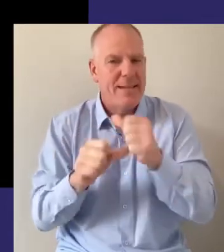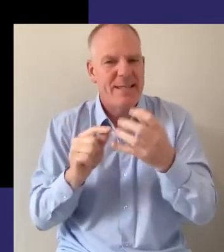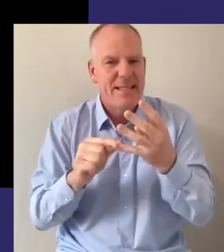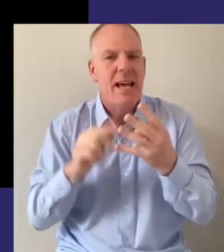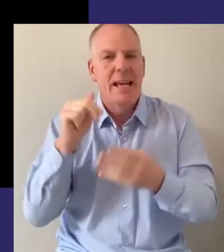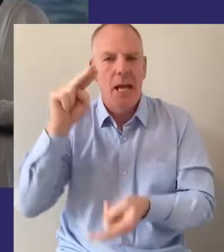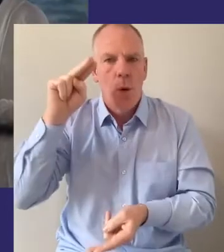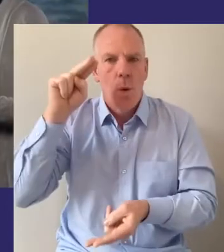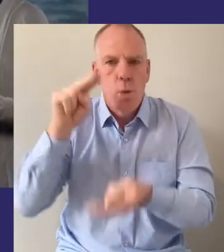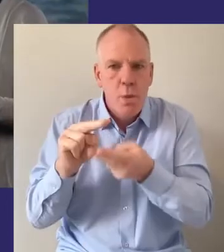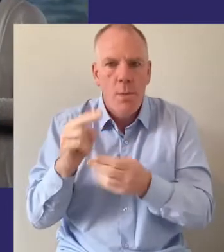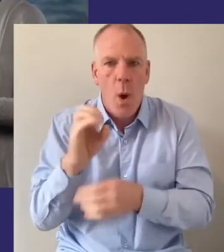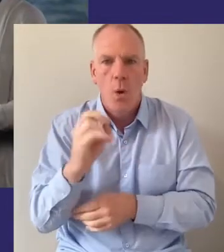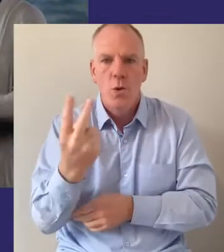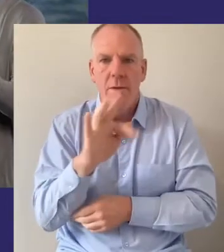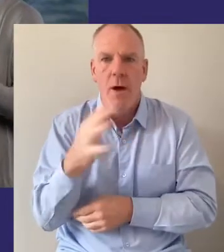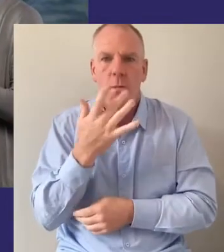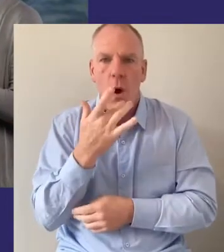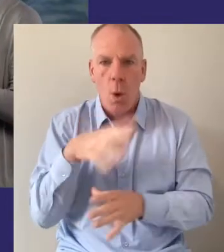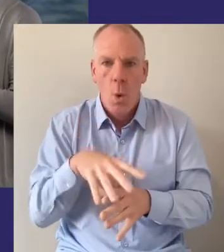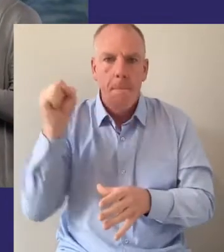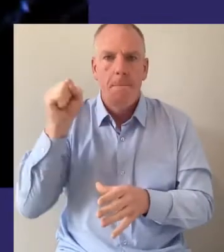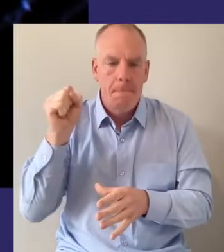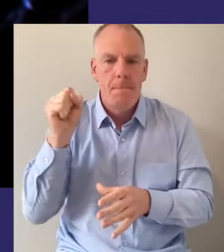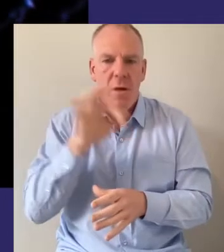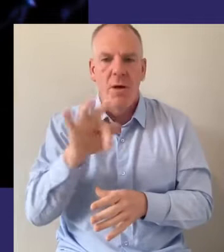deplete the oxygen in the water. So they can actually remove the oxygen. And this can be